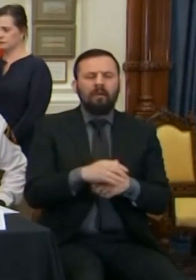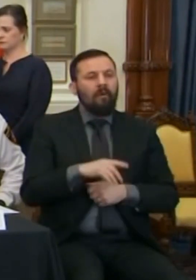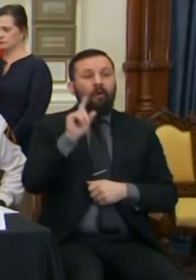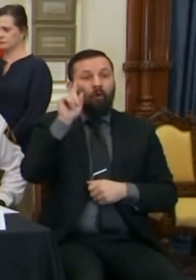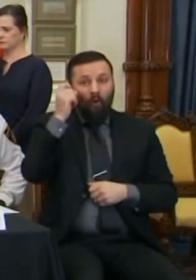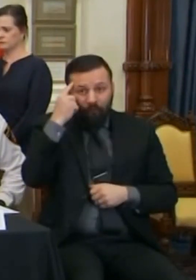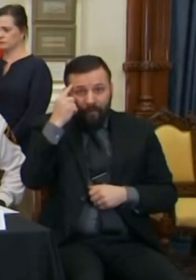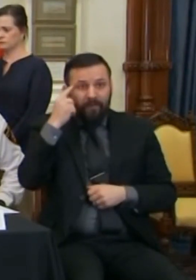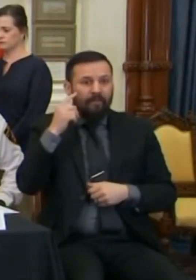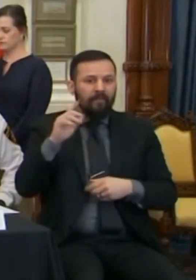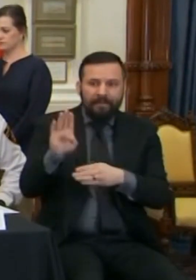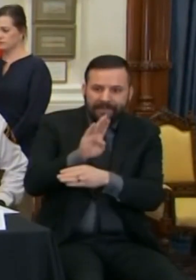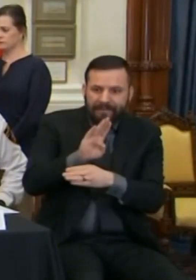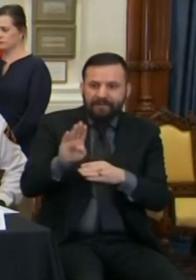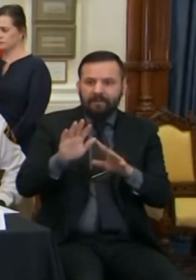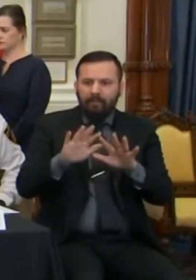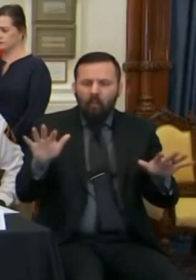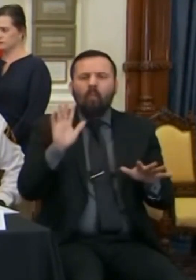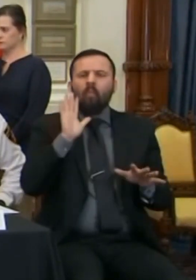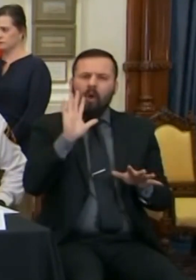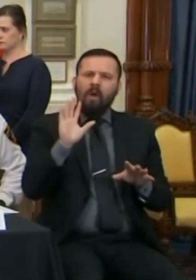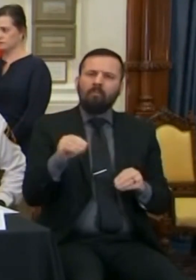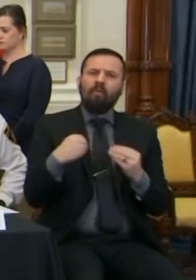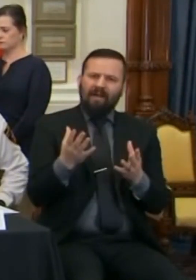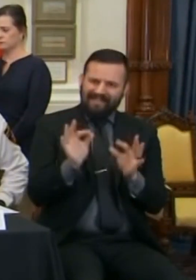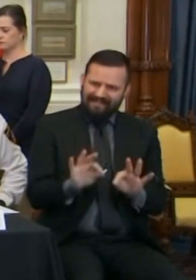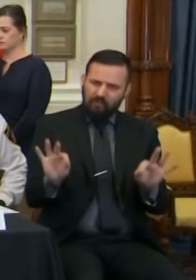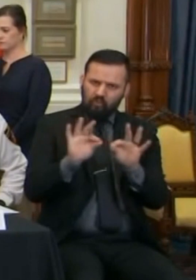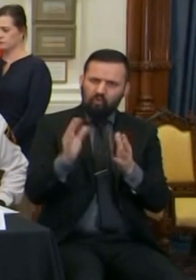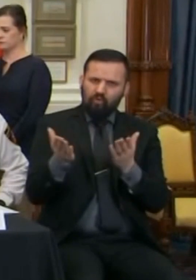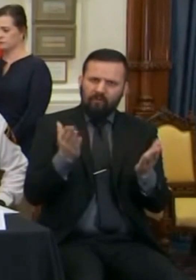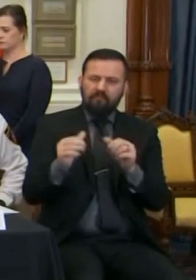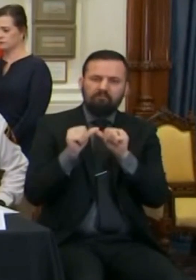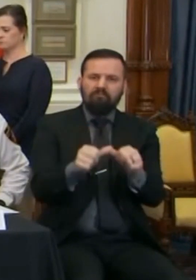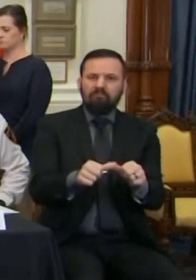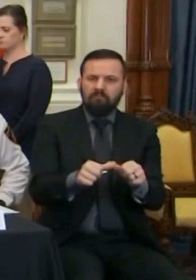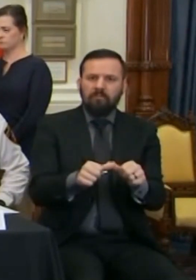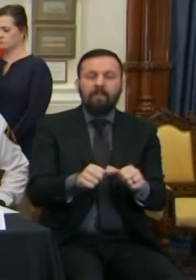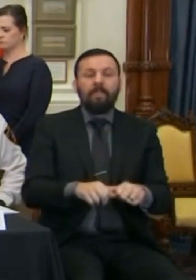businesses will continue providing essential services offices and